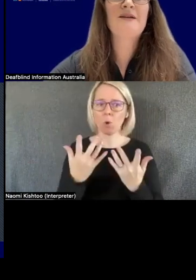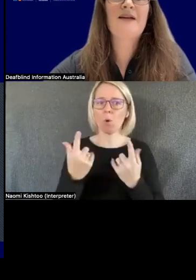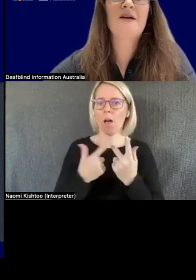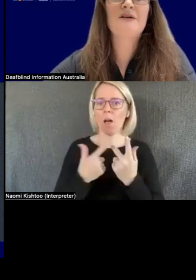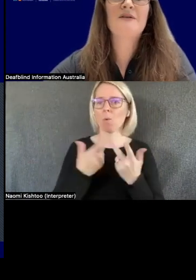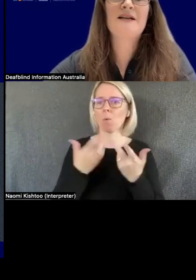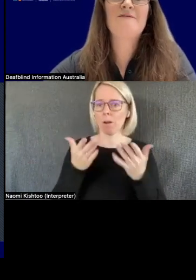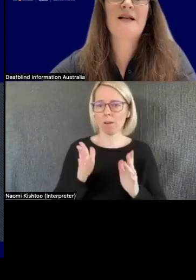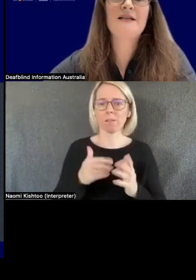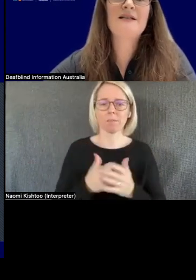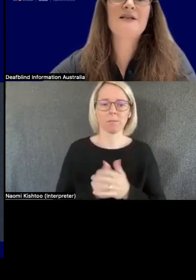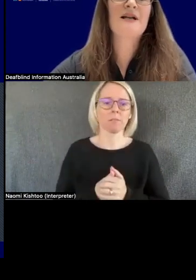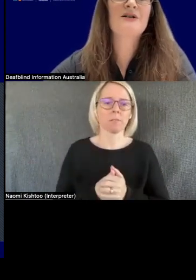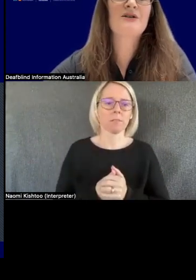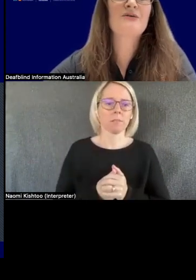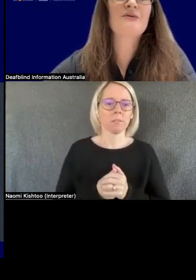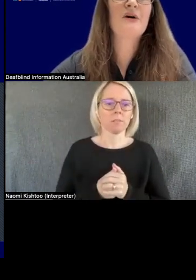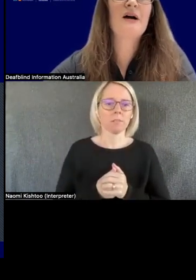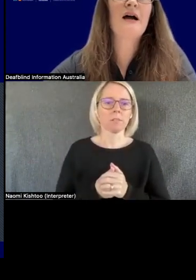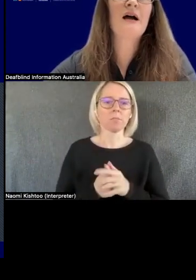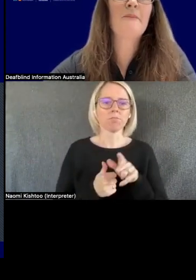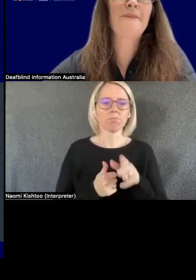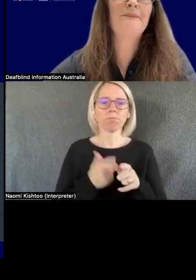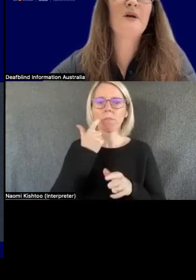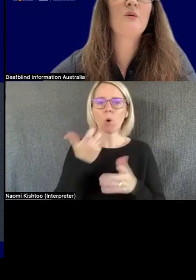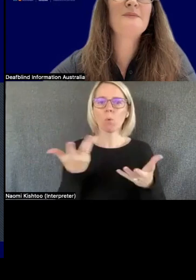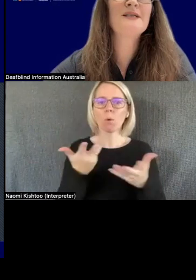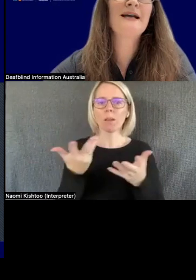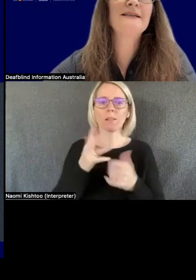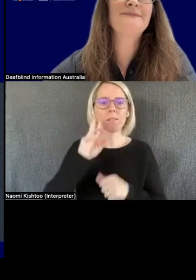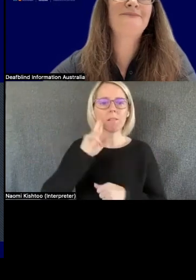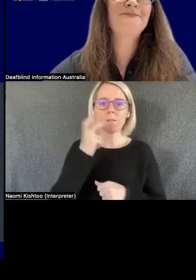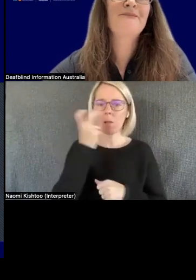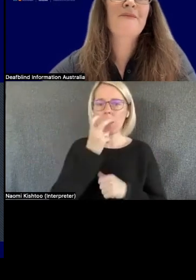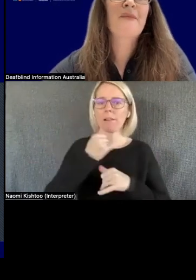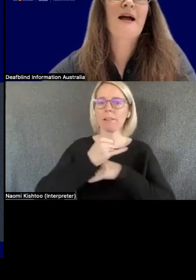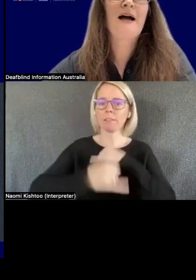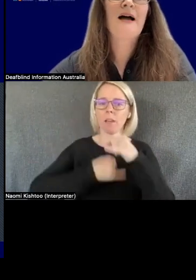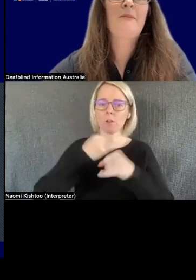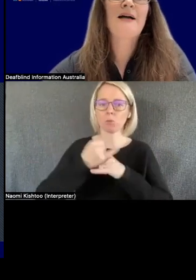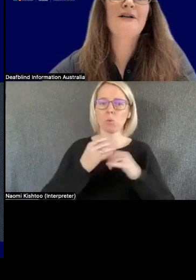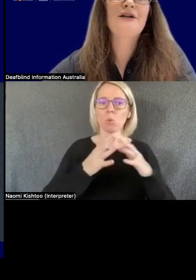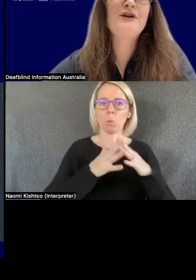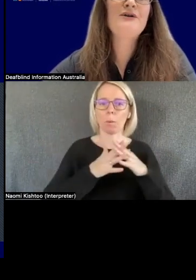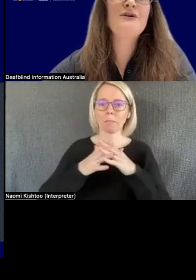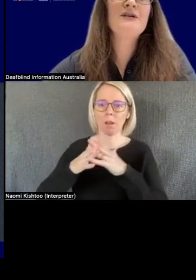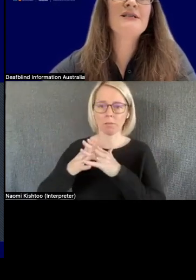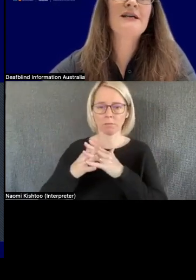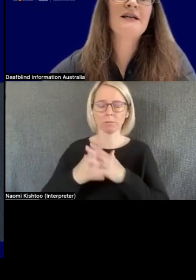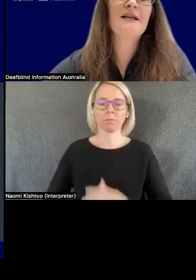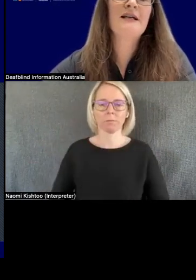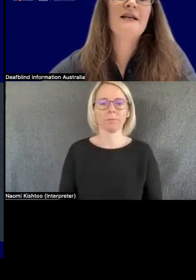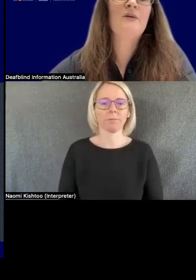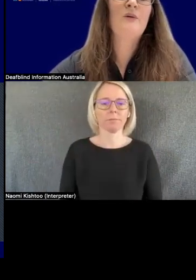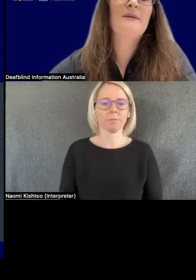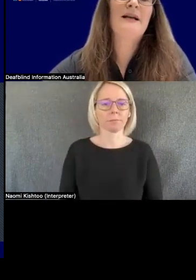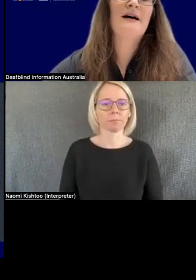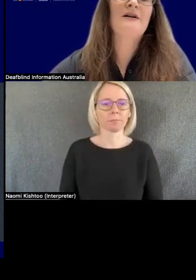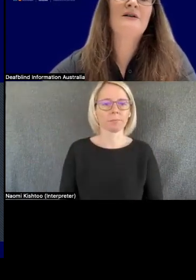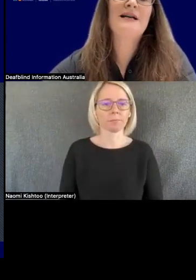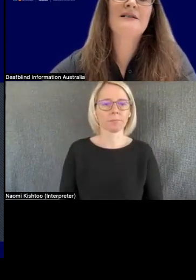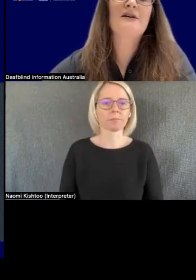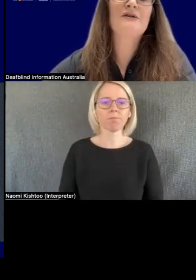be found on the Deafblind International website under news and webinar on tactile